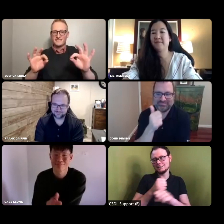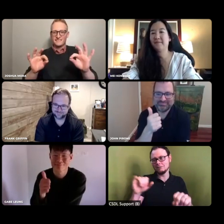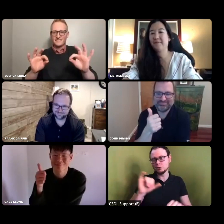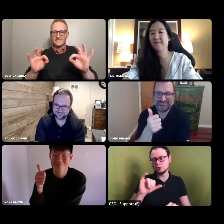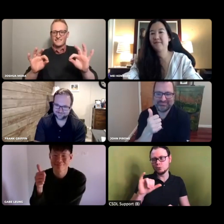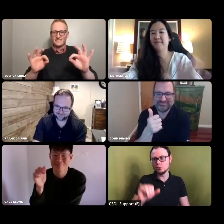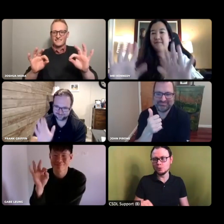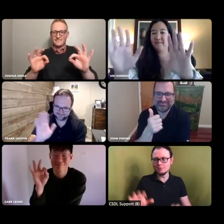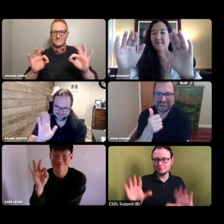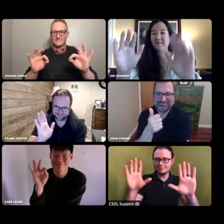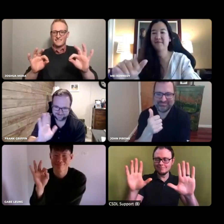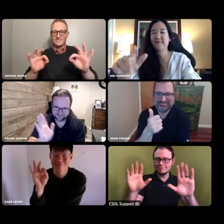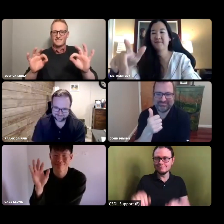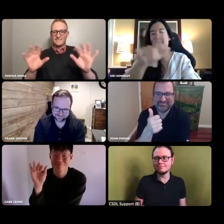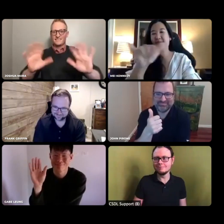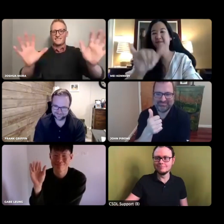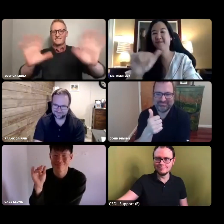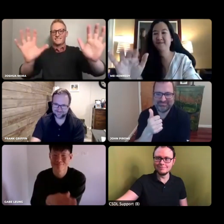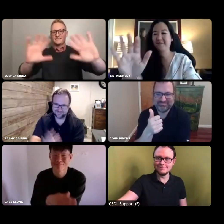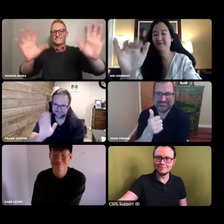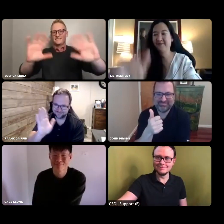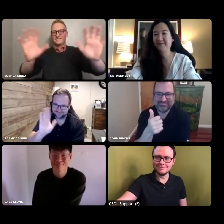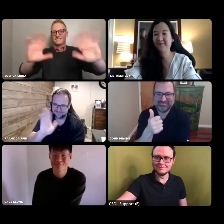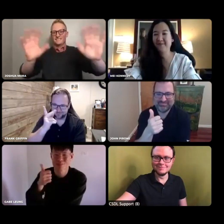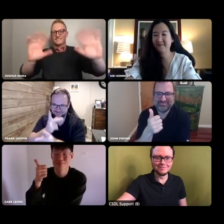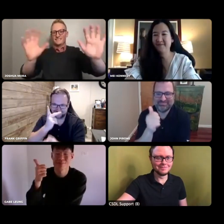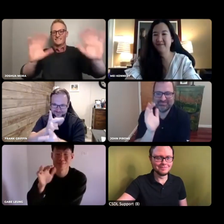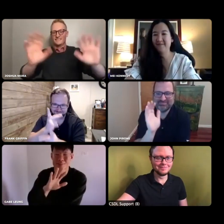emails. [END OF WEBINAR]